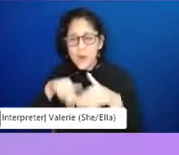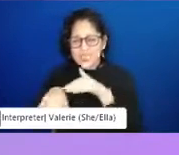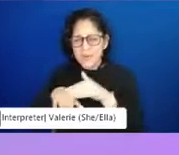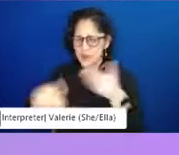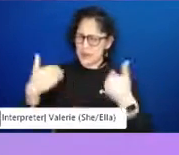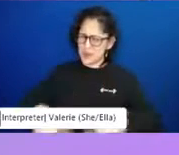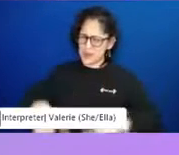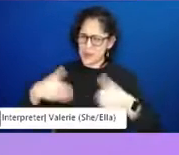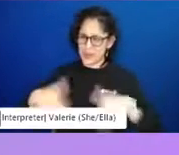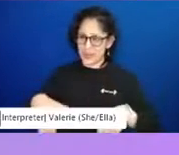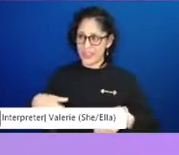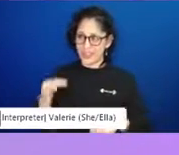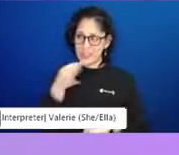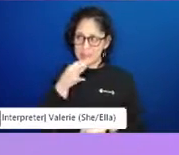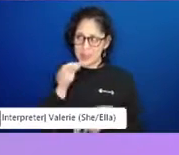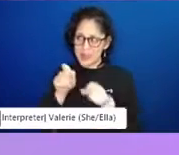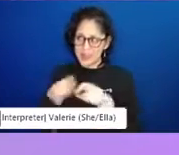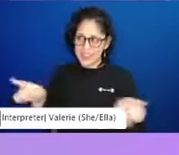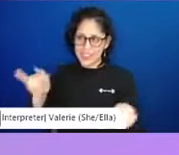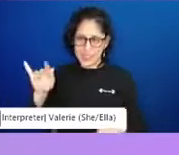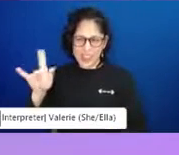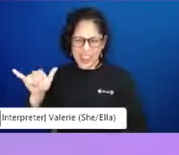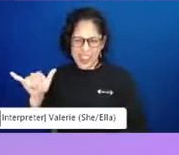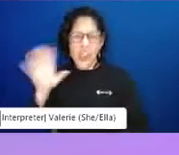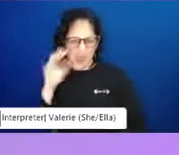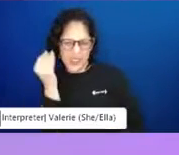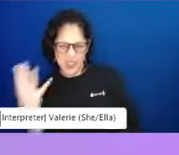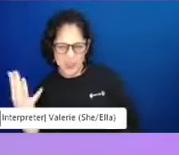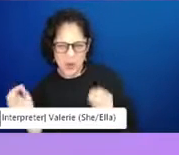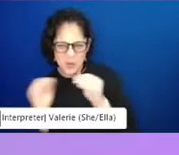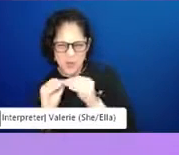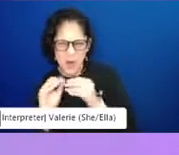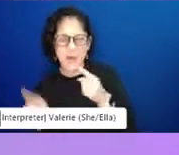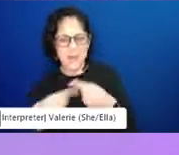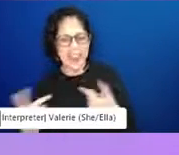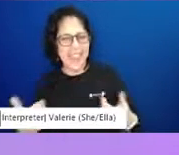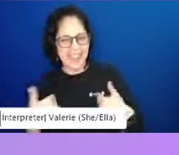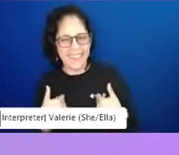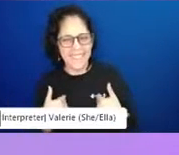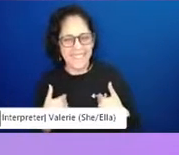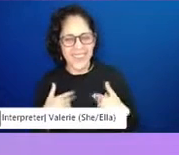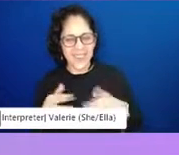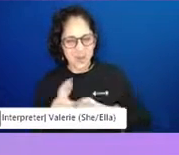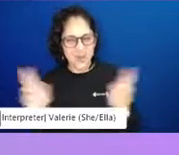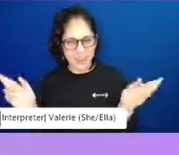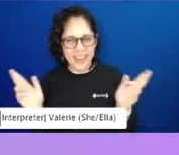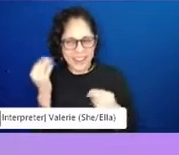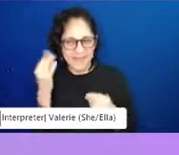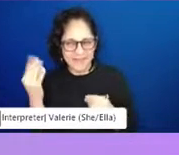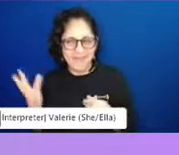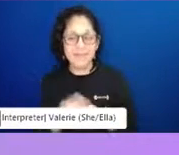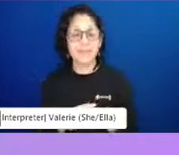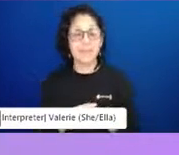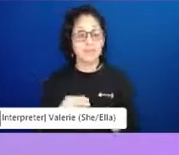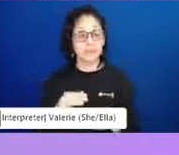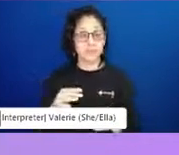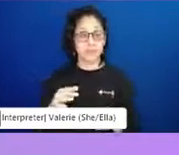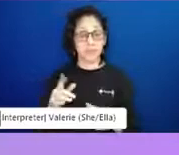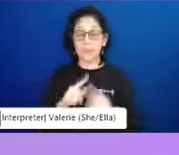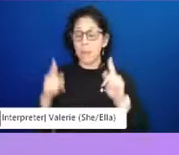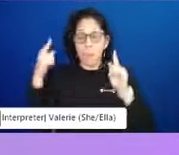in July I'll tell y'all more when I know more but just know that to share this work and this journey